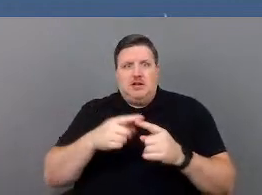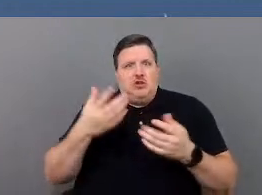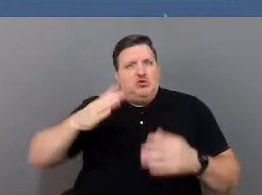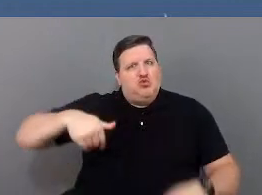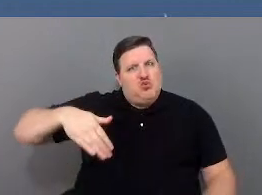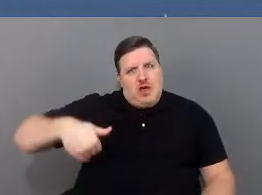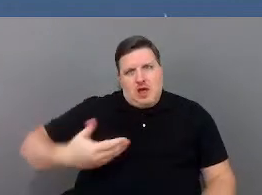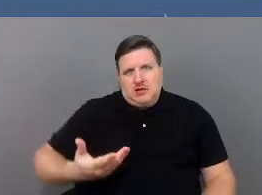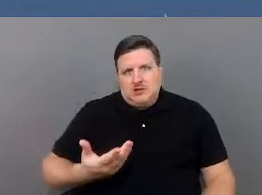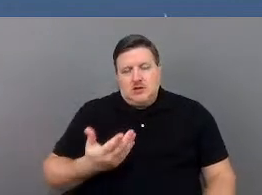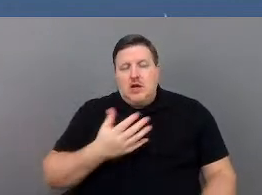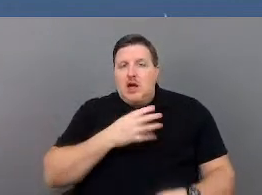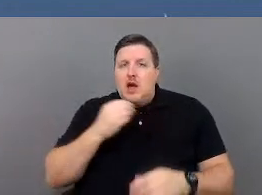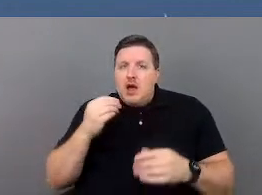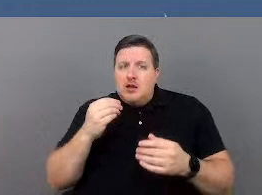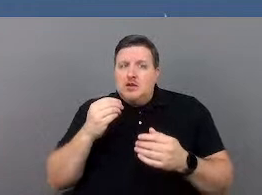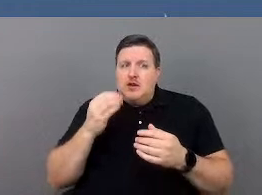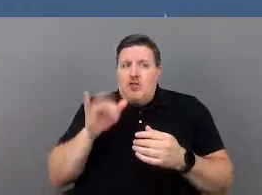AND THE ISSUES THAT WE HAVE, PARTICULARLY AS THE U.S.